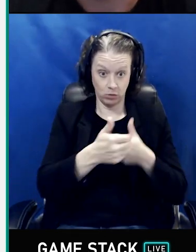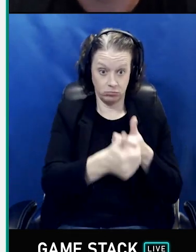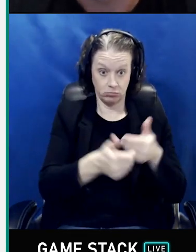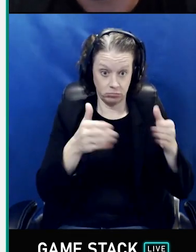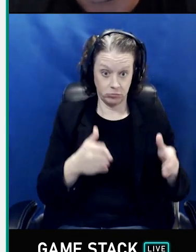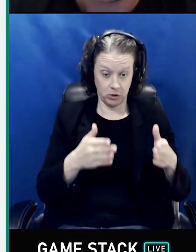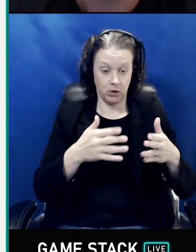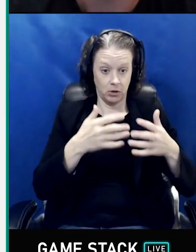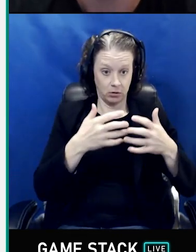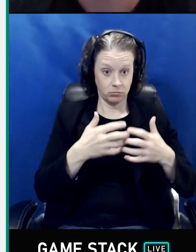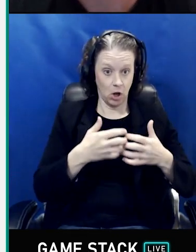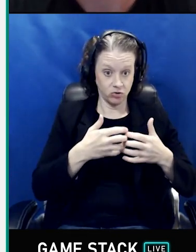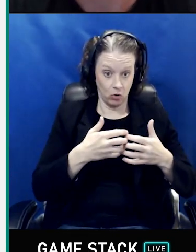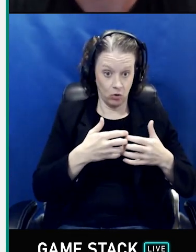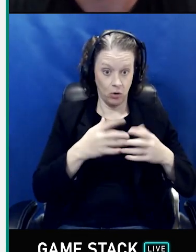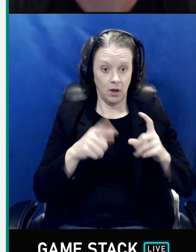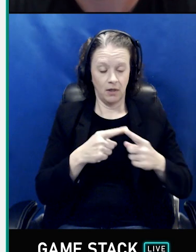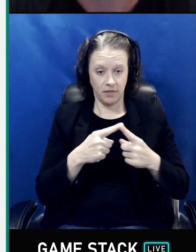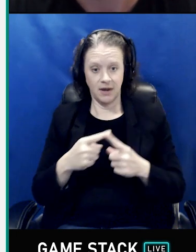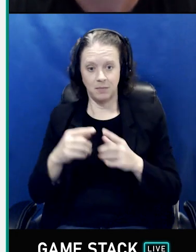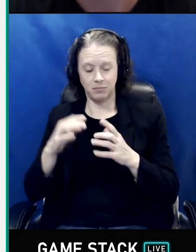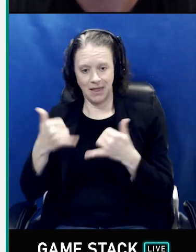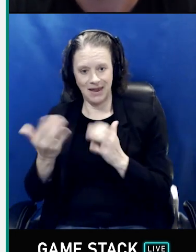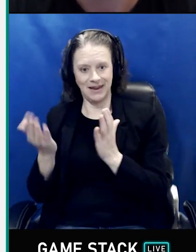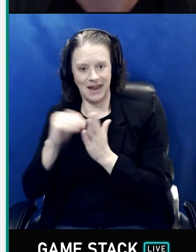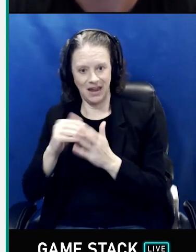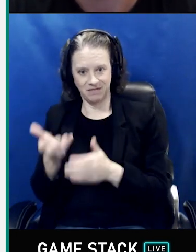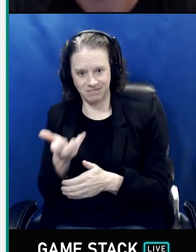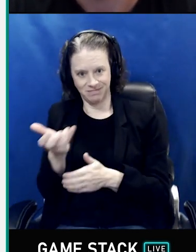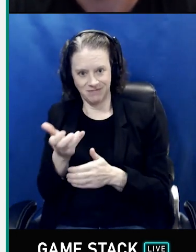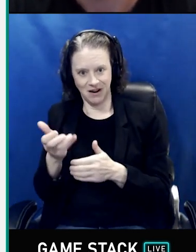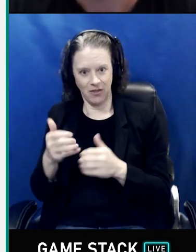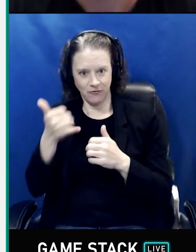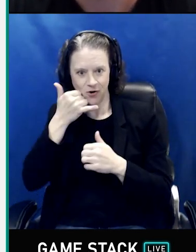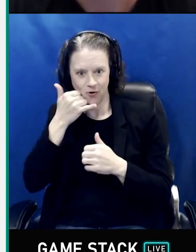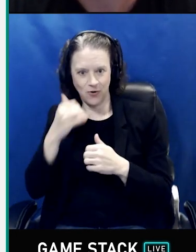and then continue to play when they get back at the end of the day.